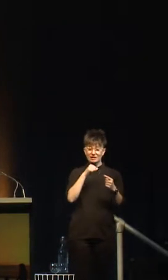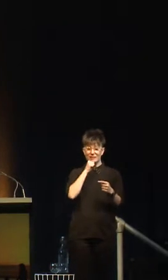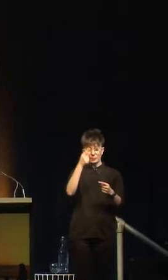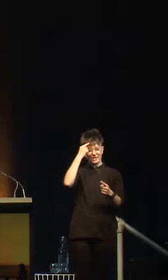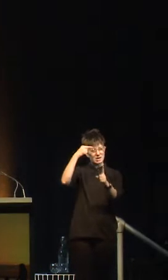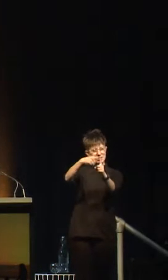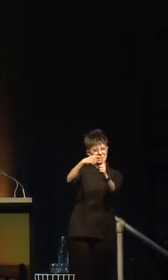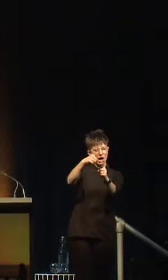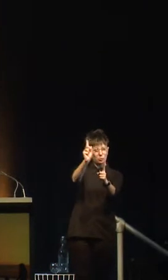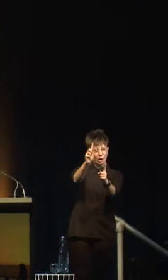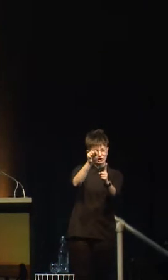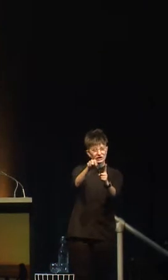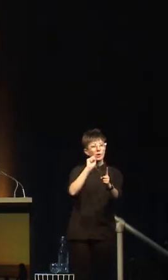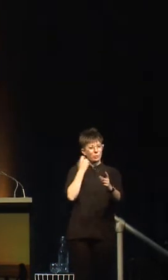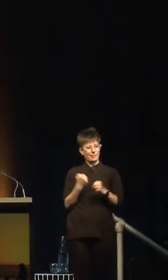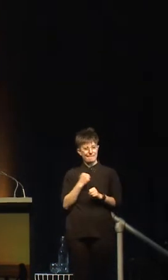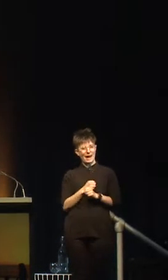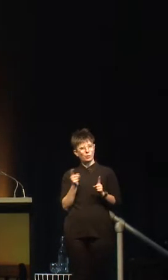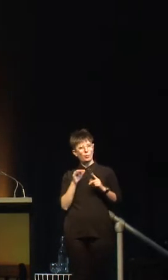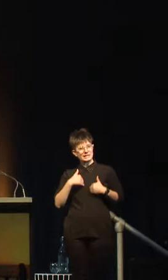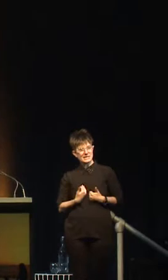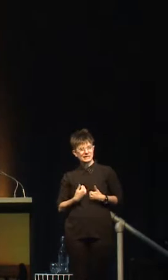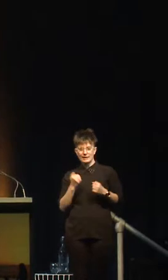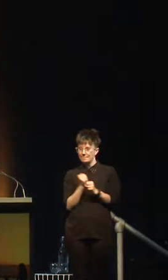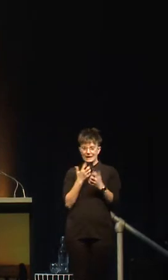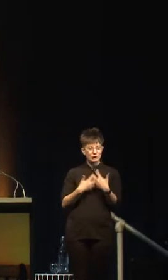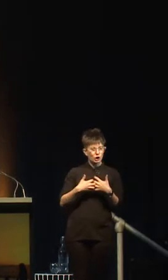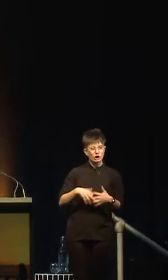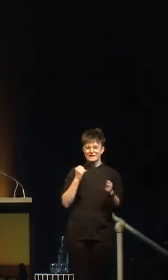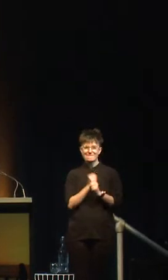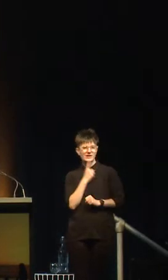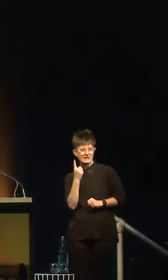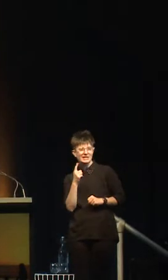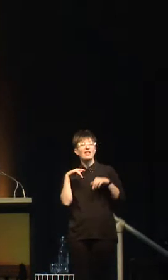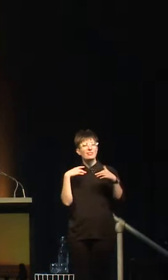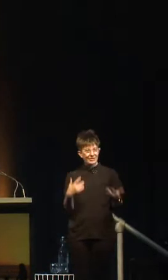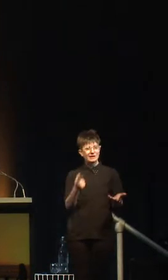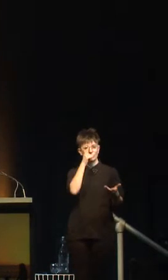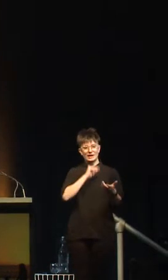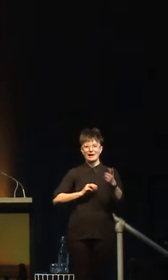But if we're going to do that in a way that's just, that provides that basis for that transition,